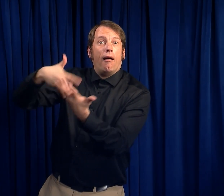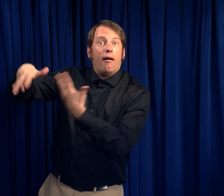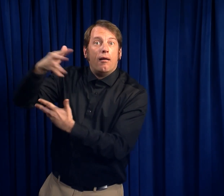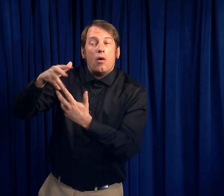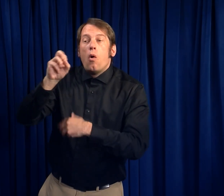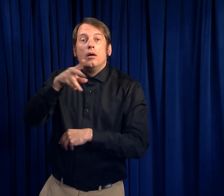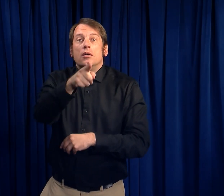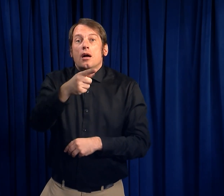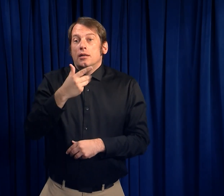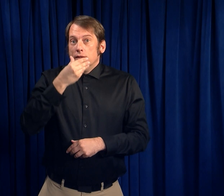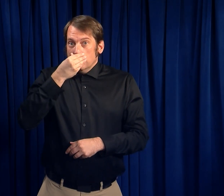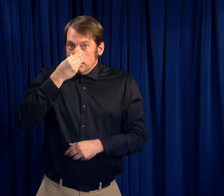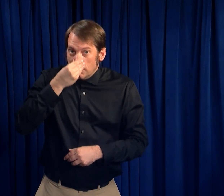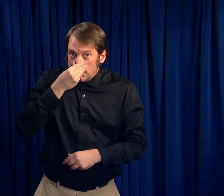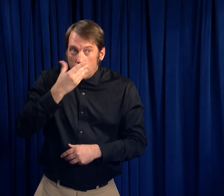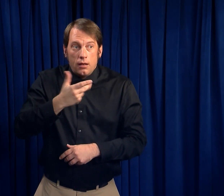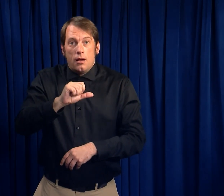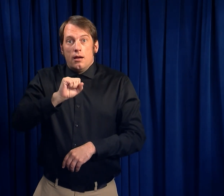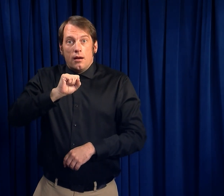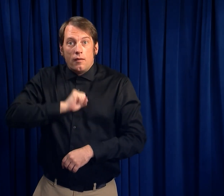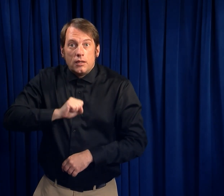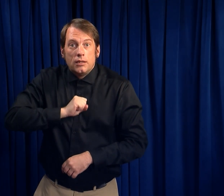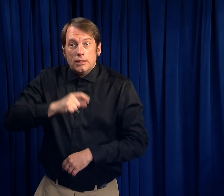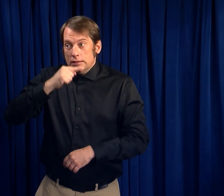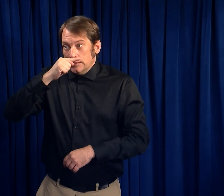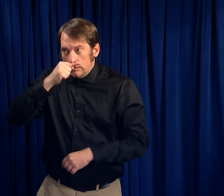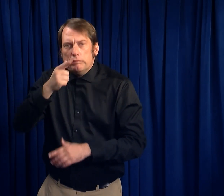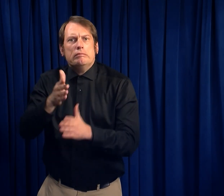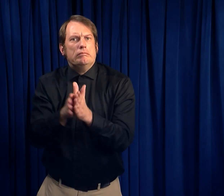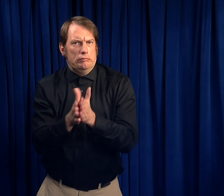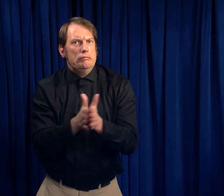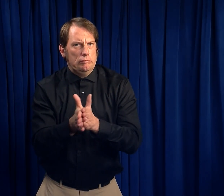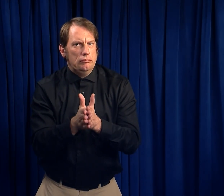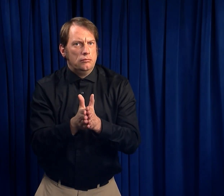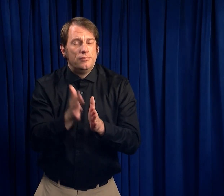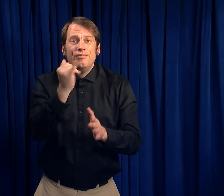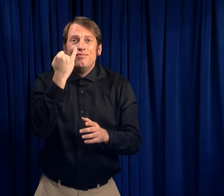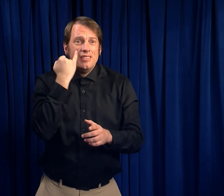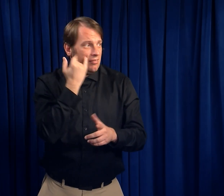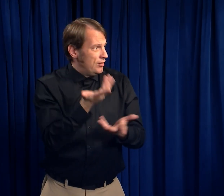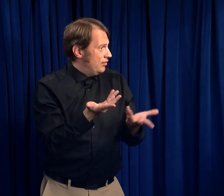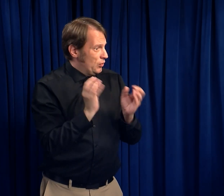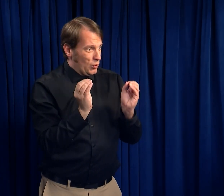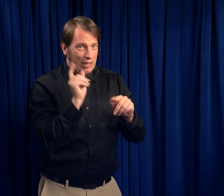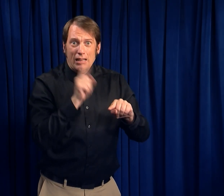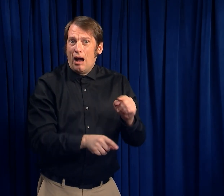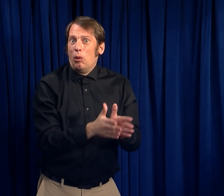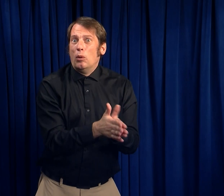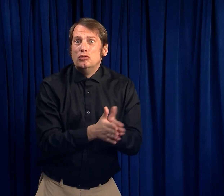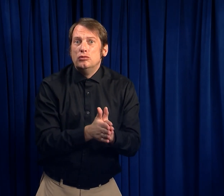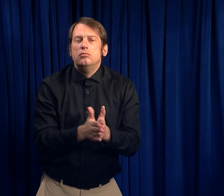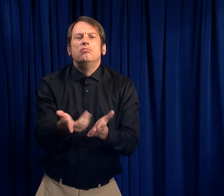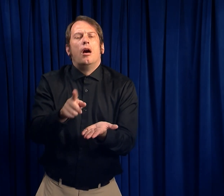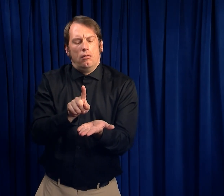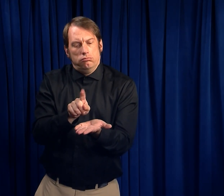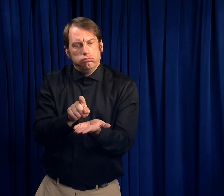or after blowing your nose, coughing, or sneezing. If you are unable to wash your hands,